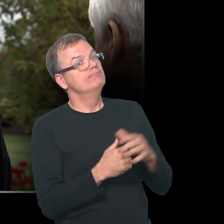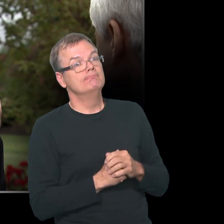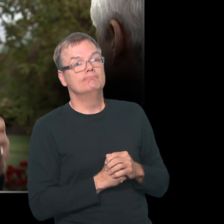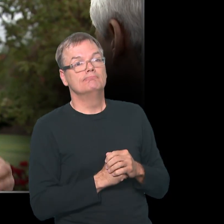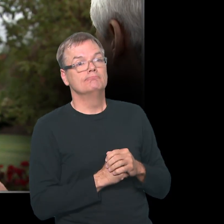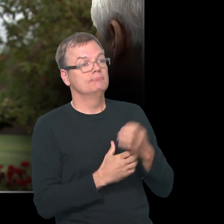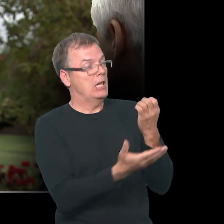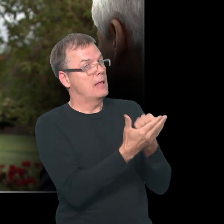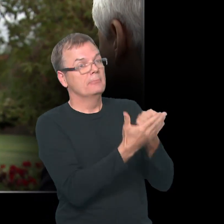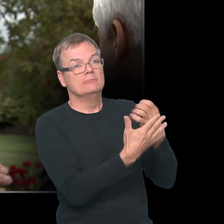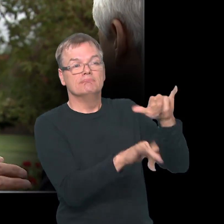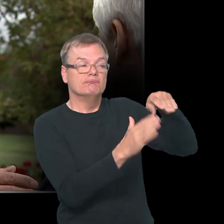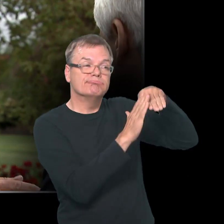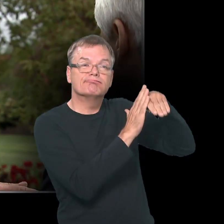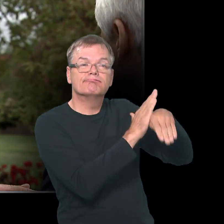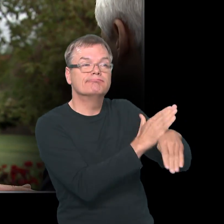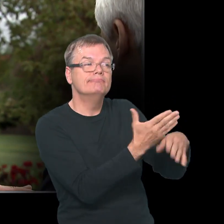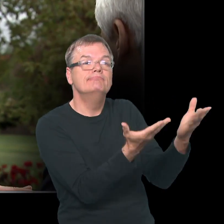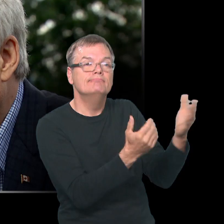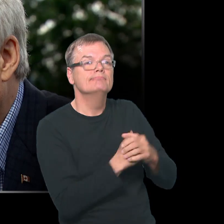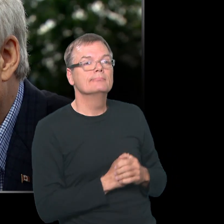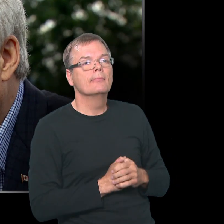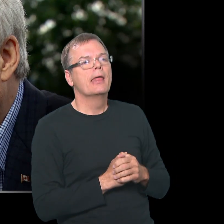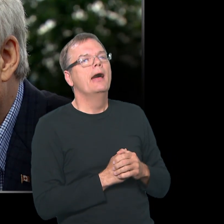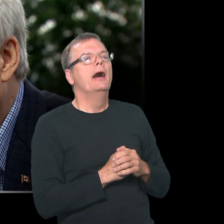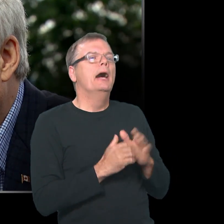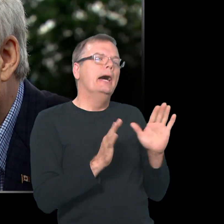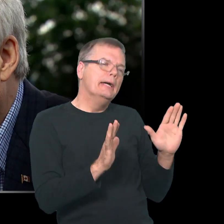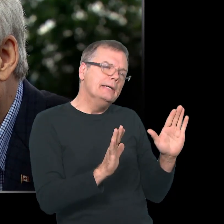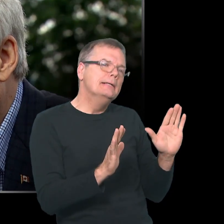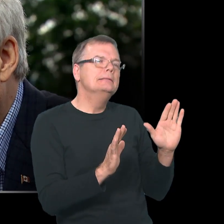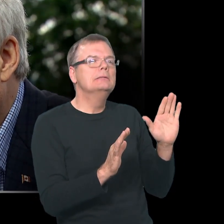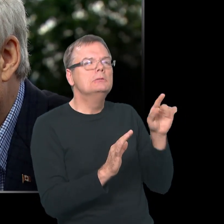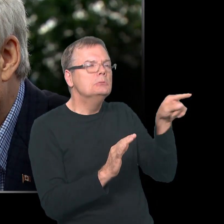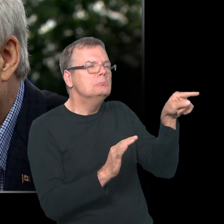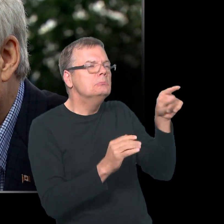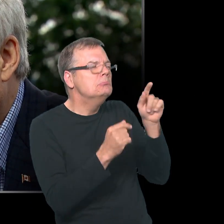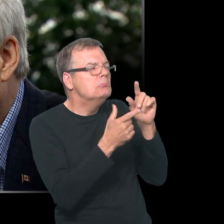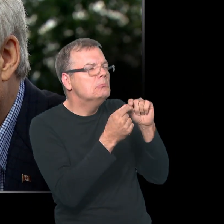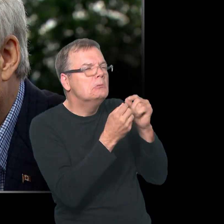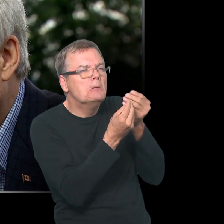of modern times. Now, today, we're in a recession,